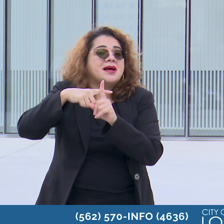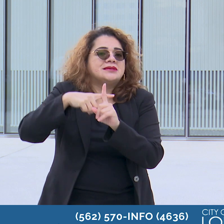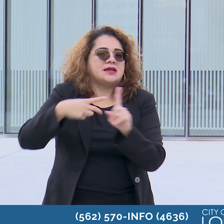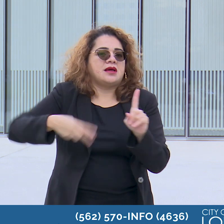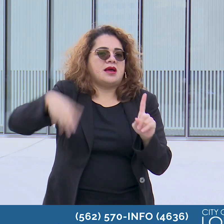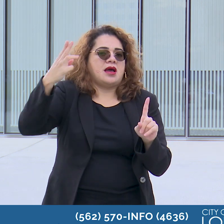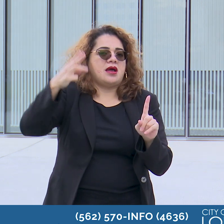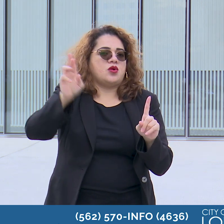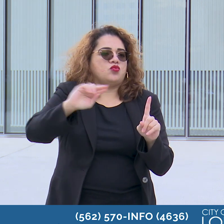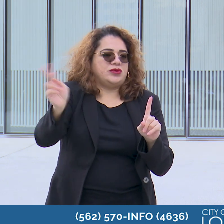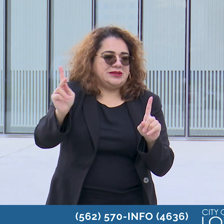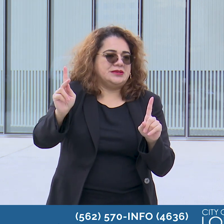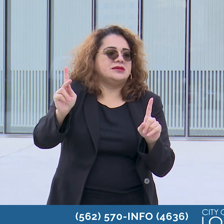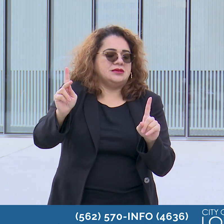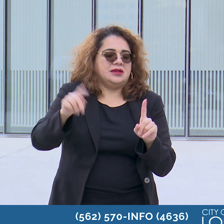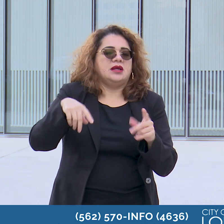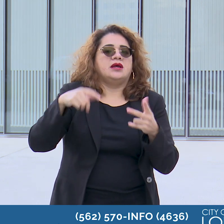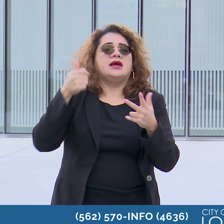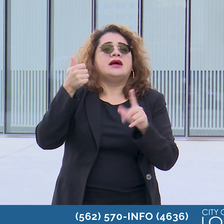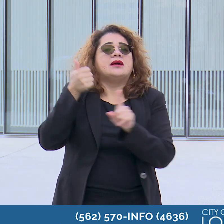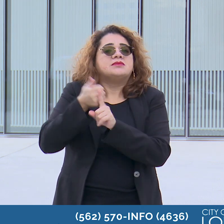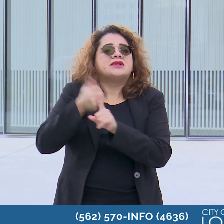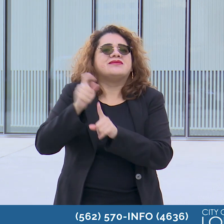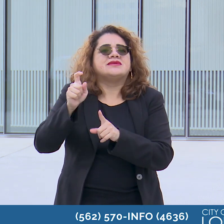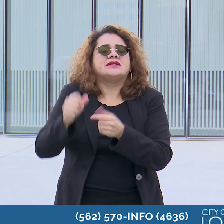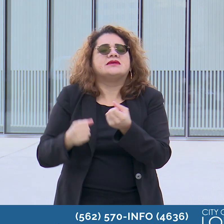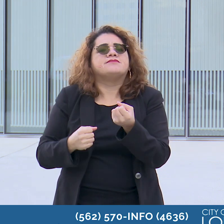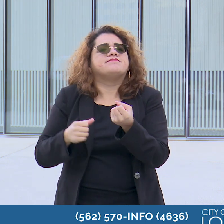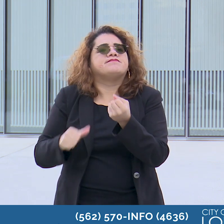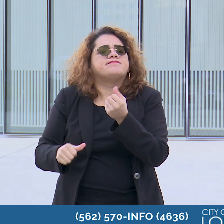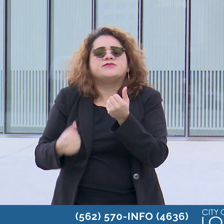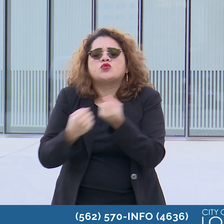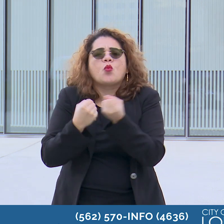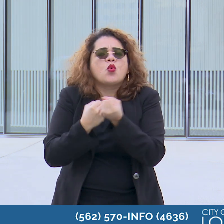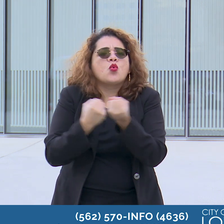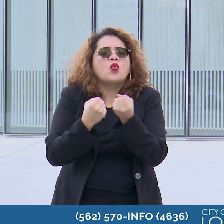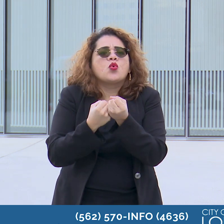that need additional support within the community.